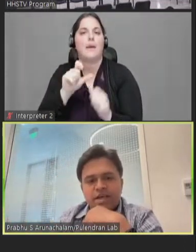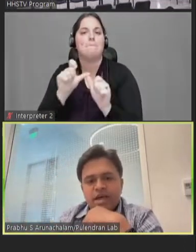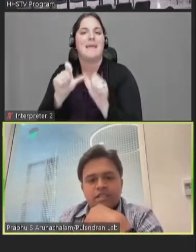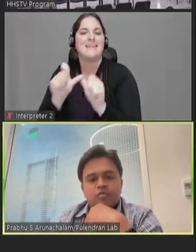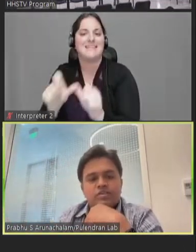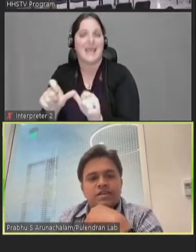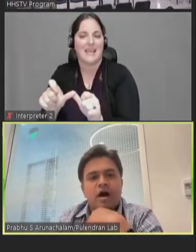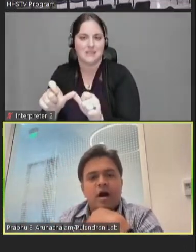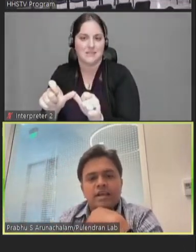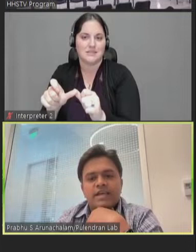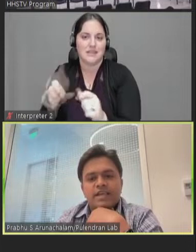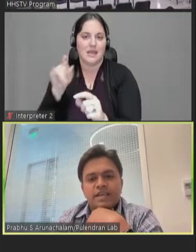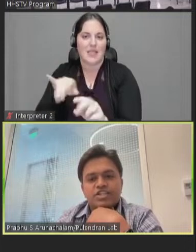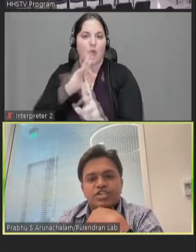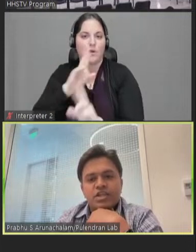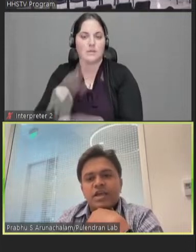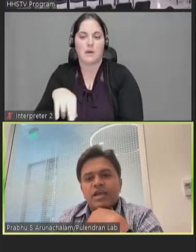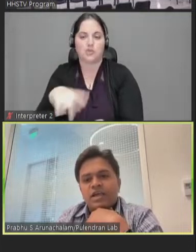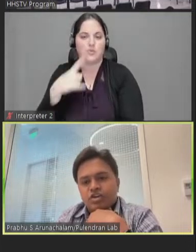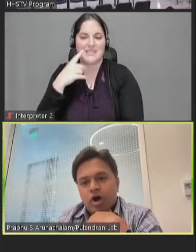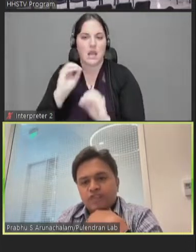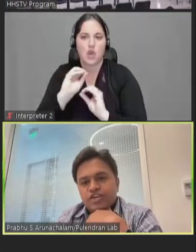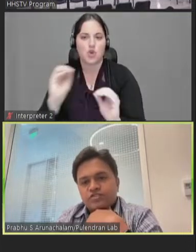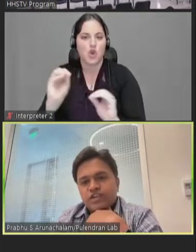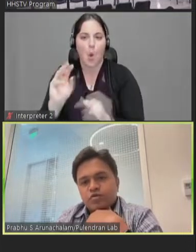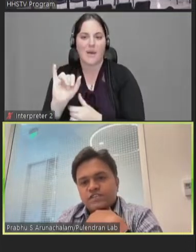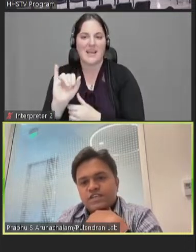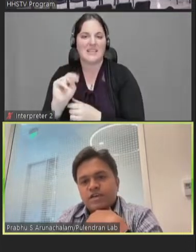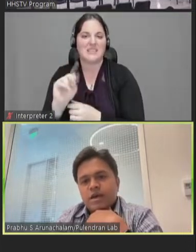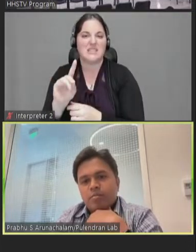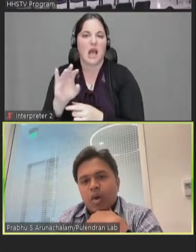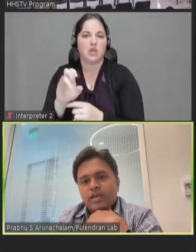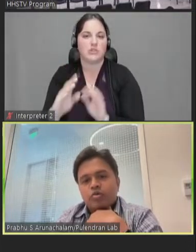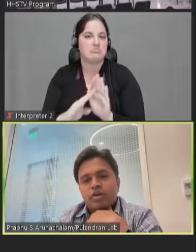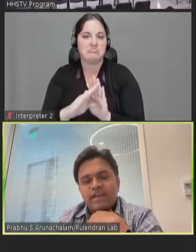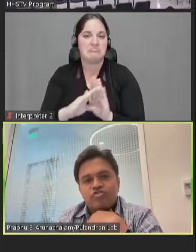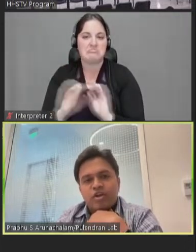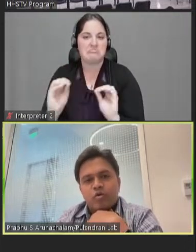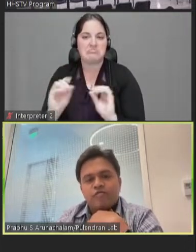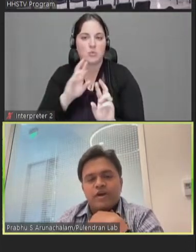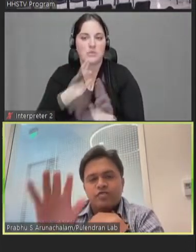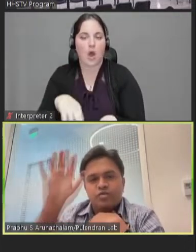there was hardly any [unintelligible]. In contrast, when you see a molecule like 3M-052,